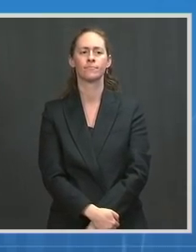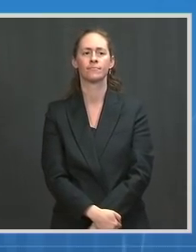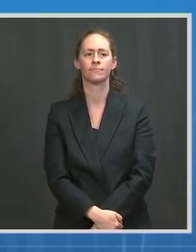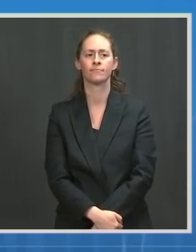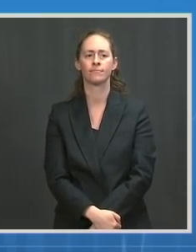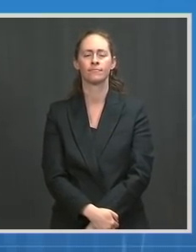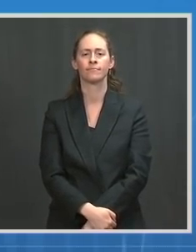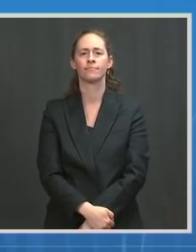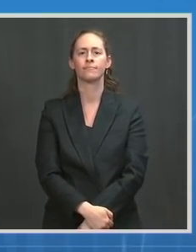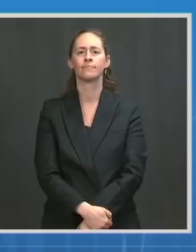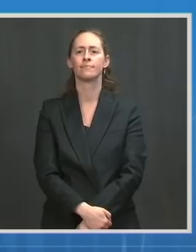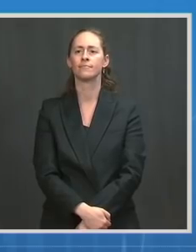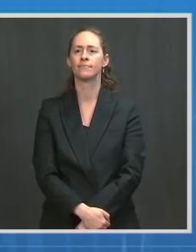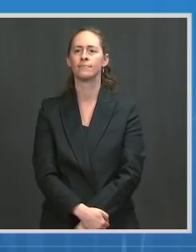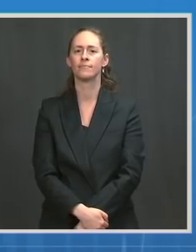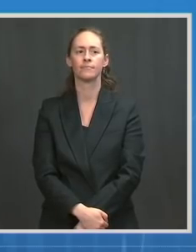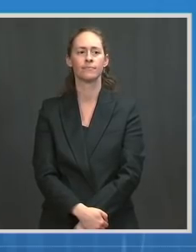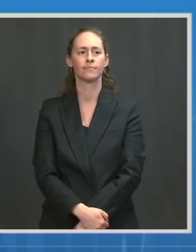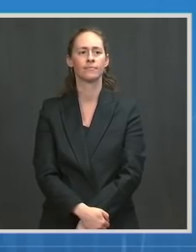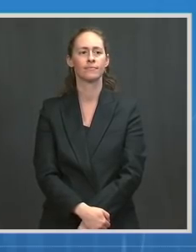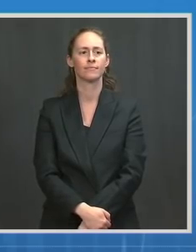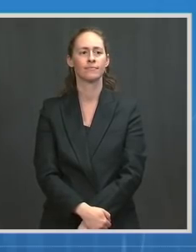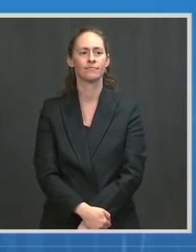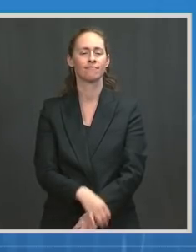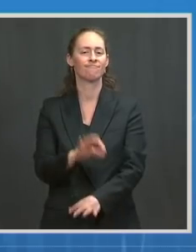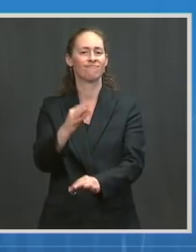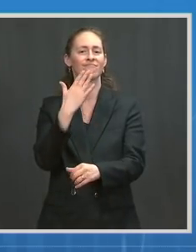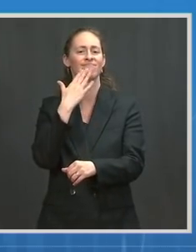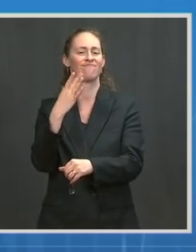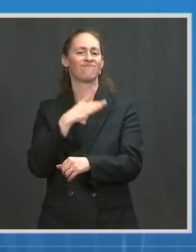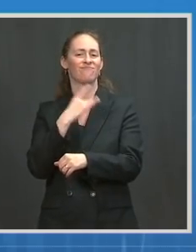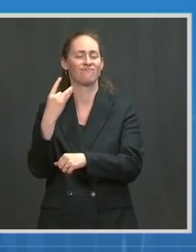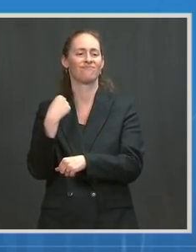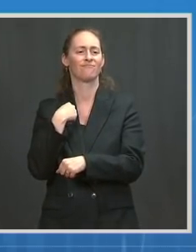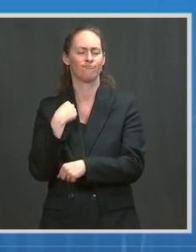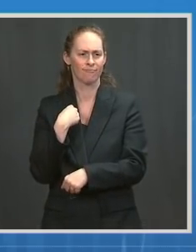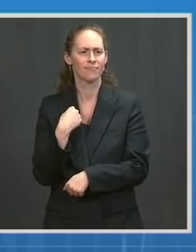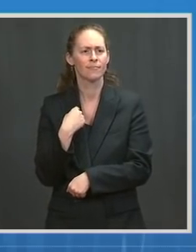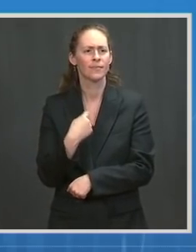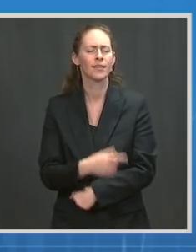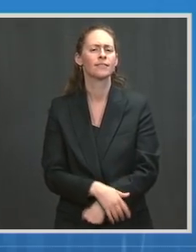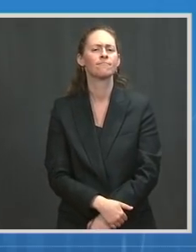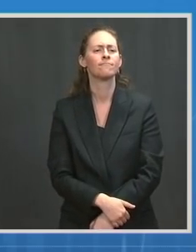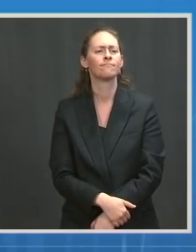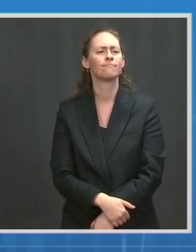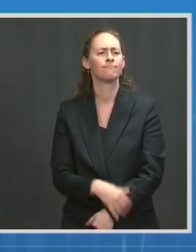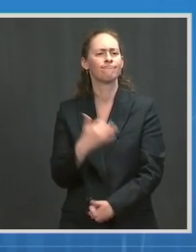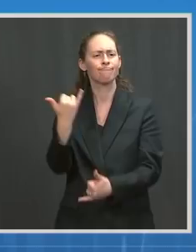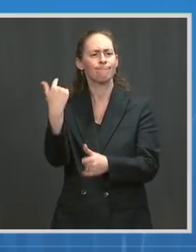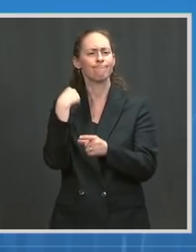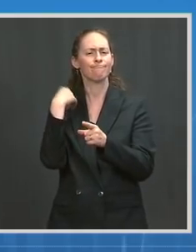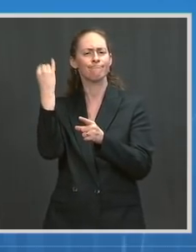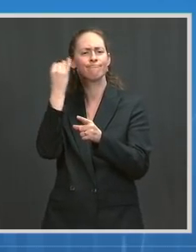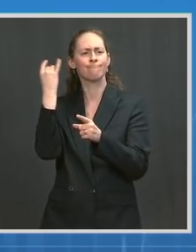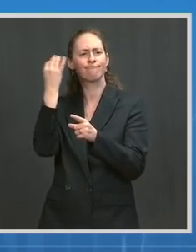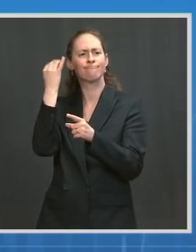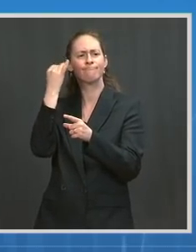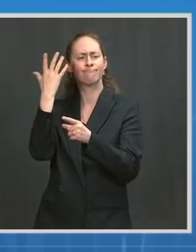The Press: Hi, thanks for taking my question. You mentioned the science. And we know it's been about 16 days since the CDC last updated its guidance on masks.